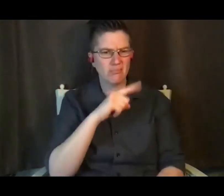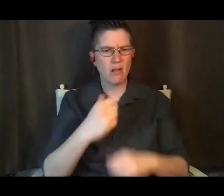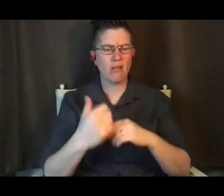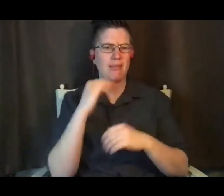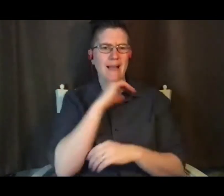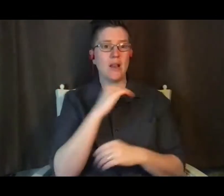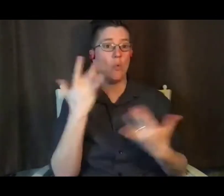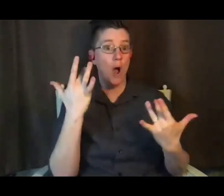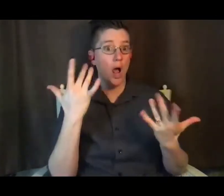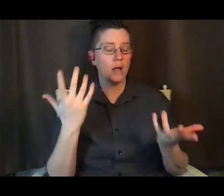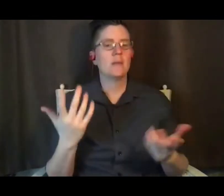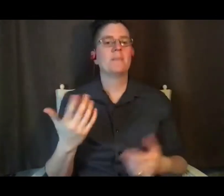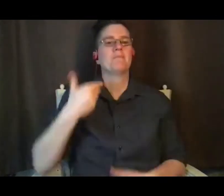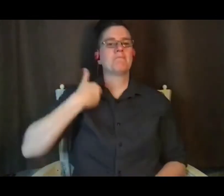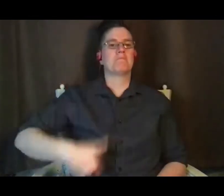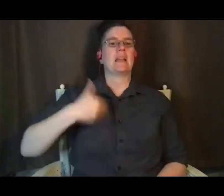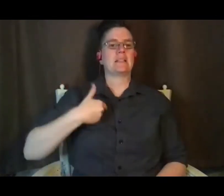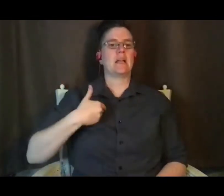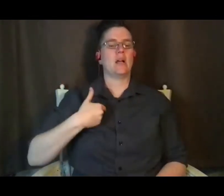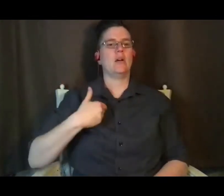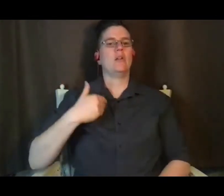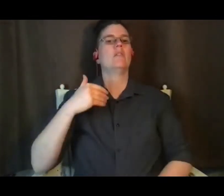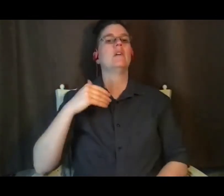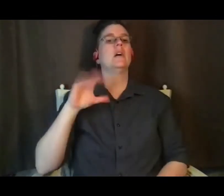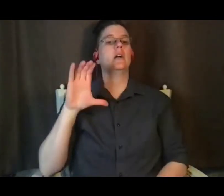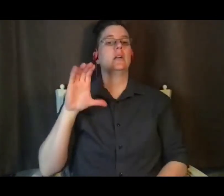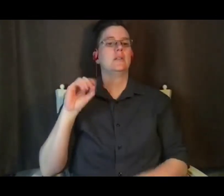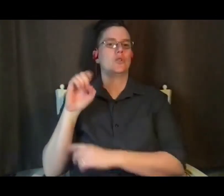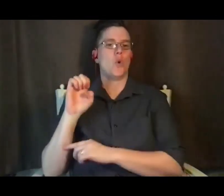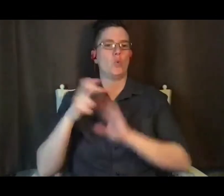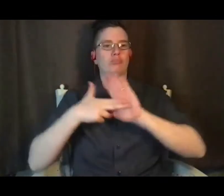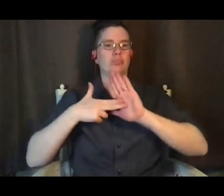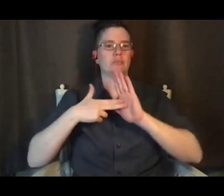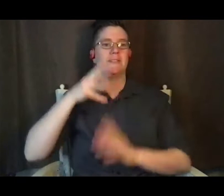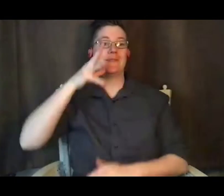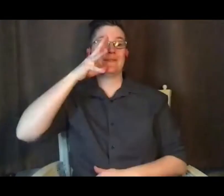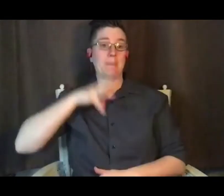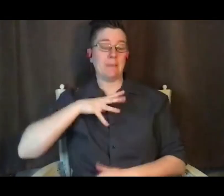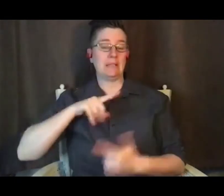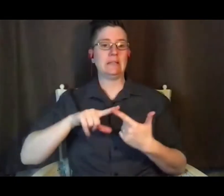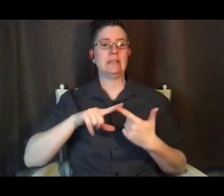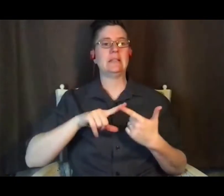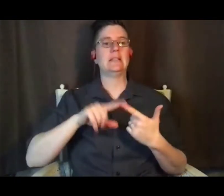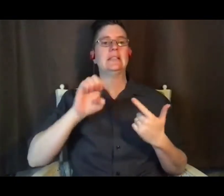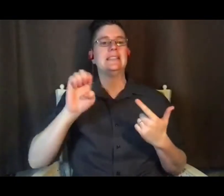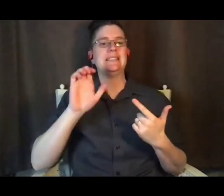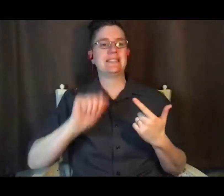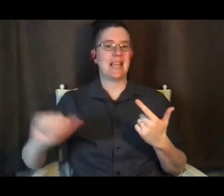as feminine who was east asian and who was known to be autistic the fact that i had interests that